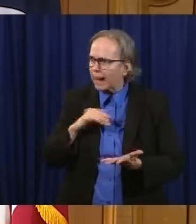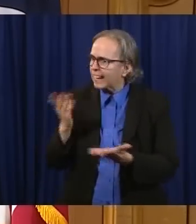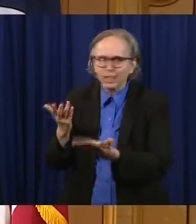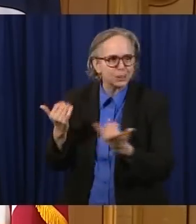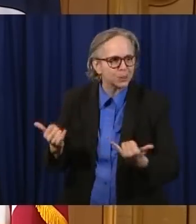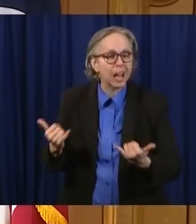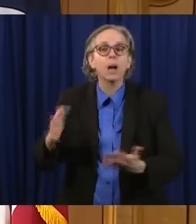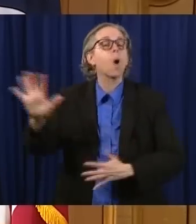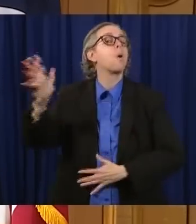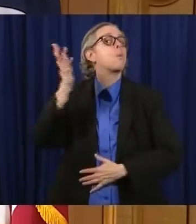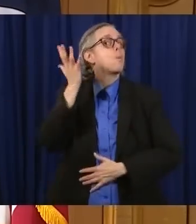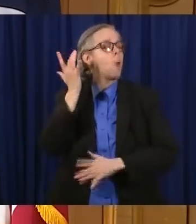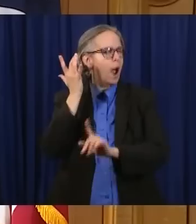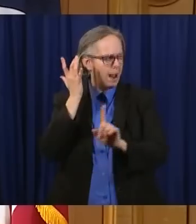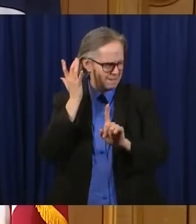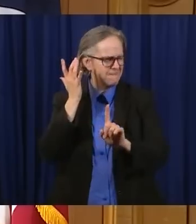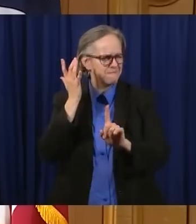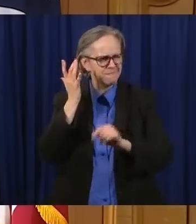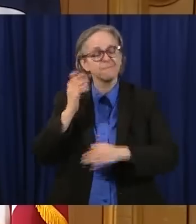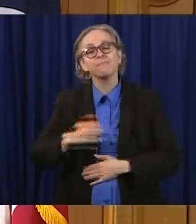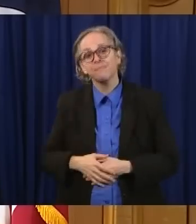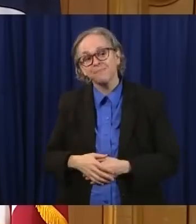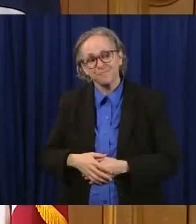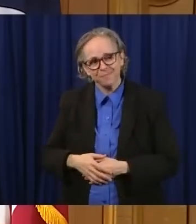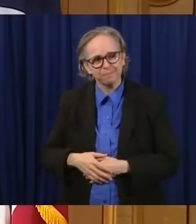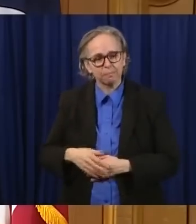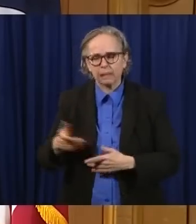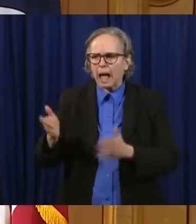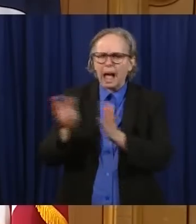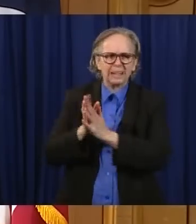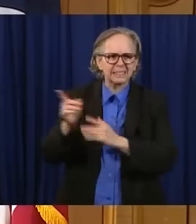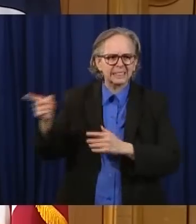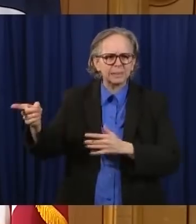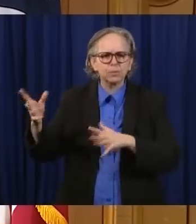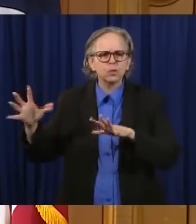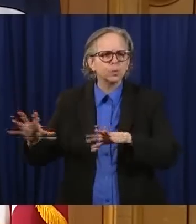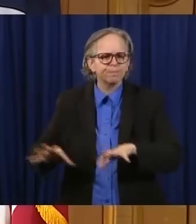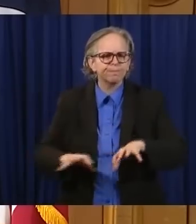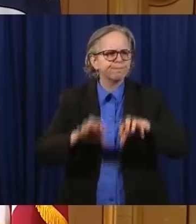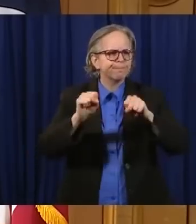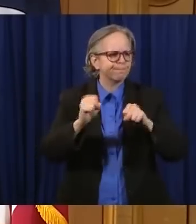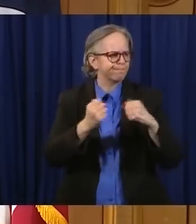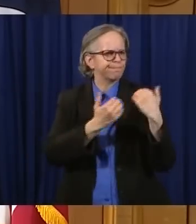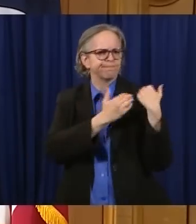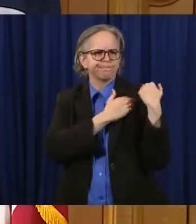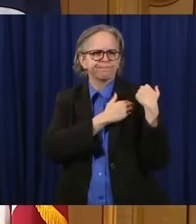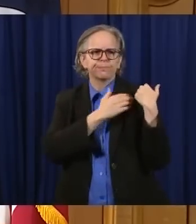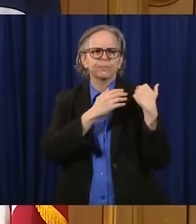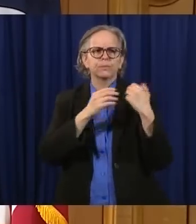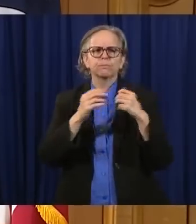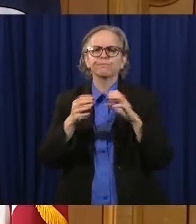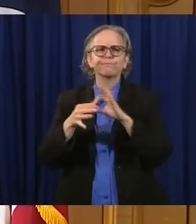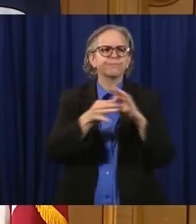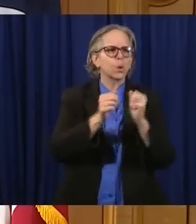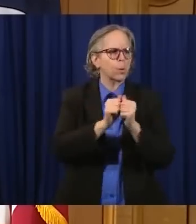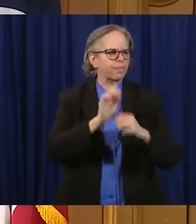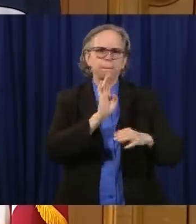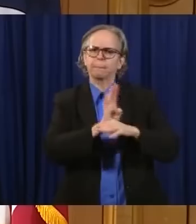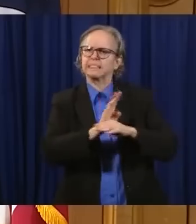AGAIN HAND WE'LL ALL HAVE A CHANCE THIS GO TO GAMES. JON HUSTED WILL NOT BE WITH US.